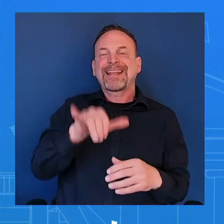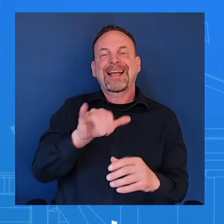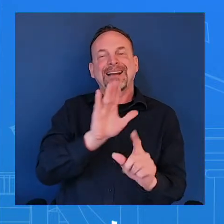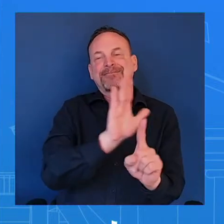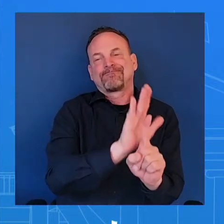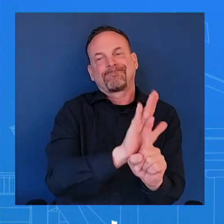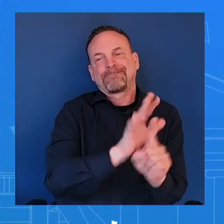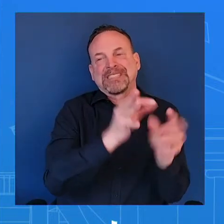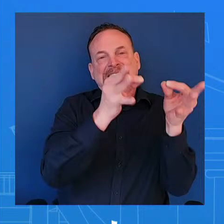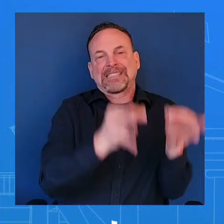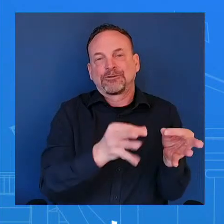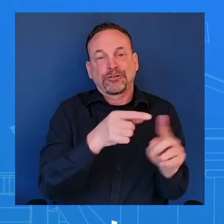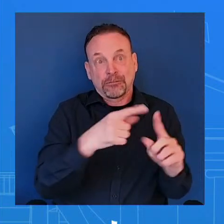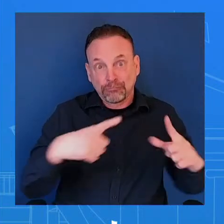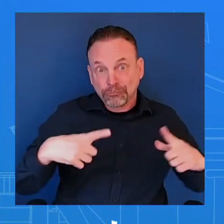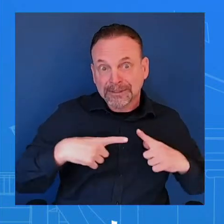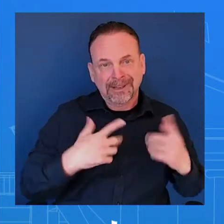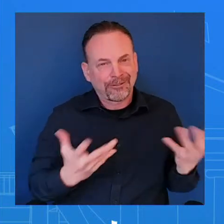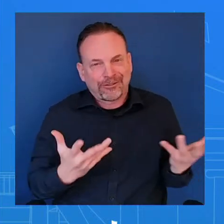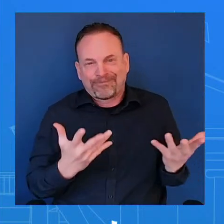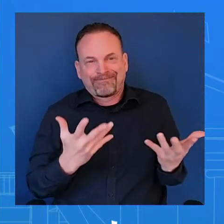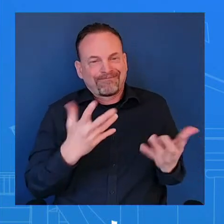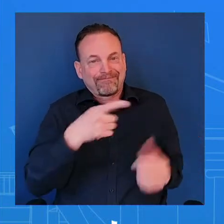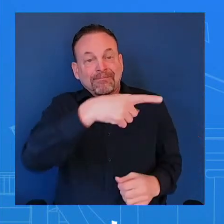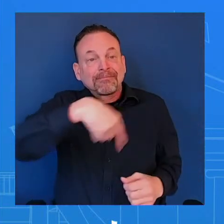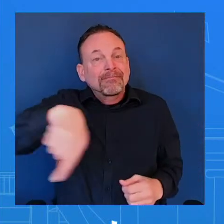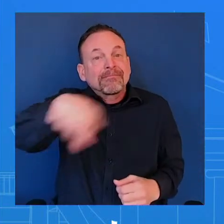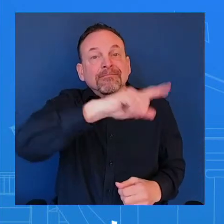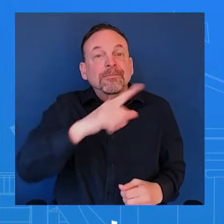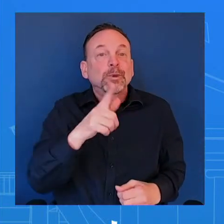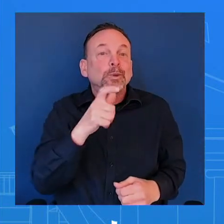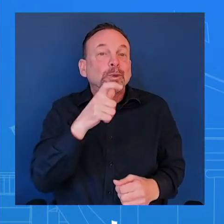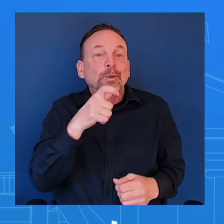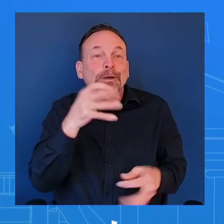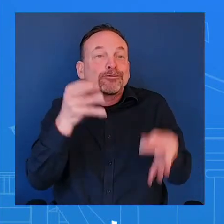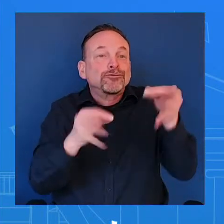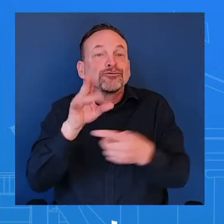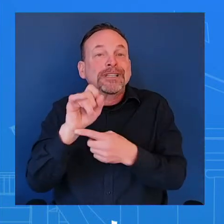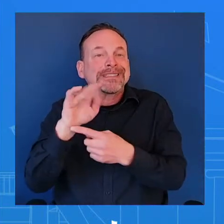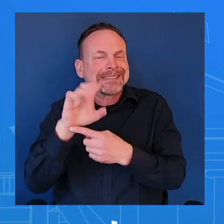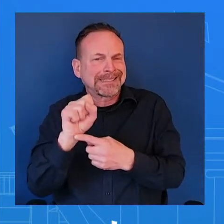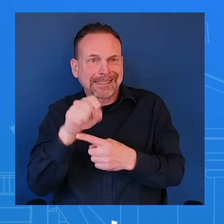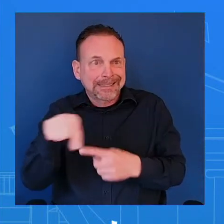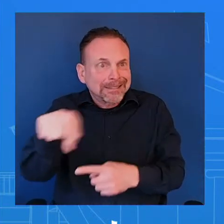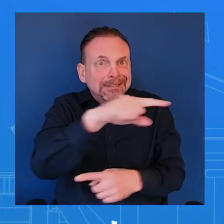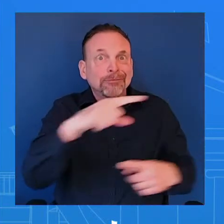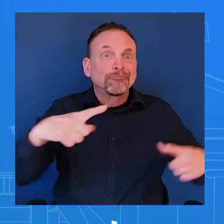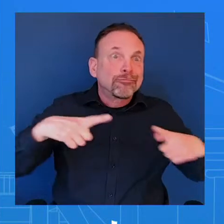That is a decision for that Justice to make. Again, it's a personal decision. That is not something that we get involved in.